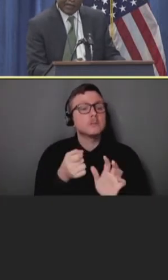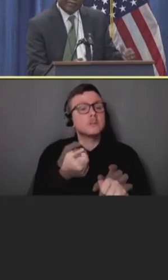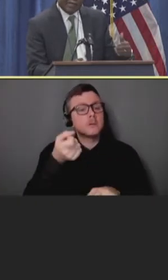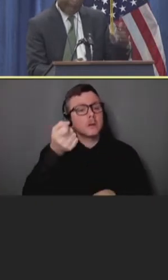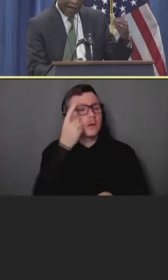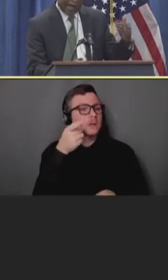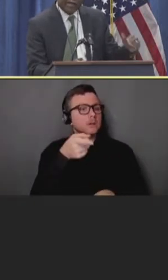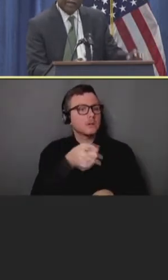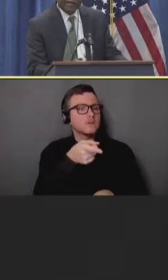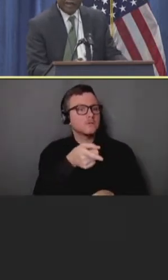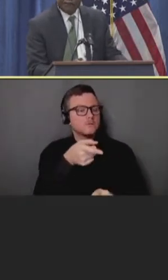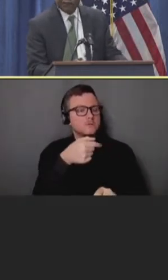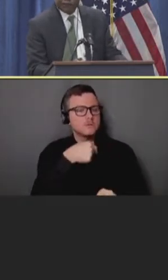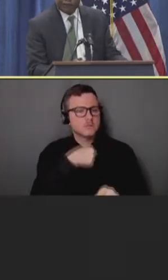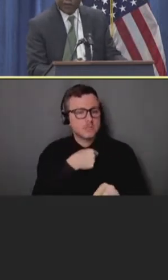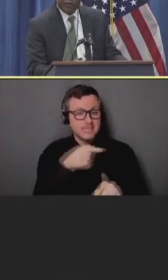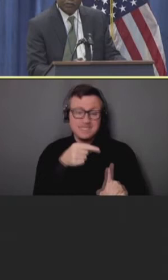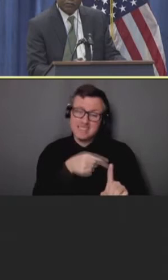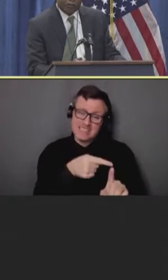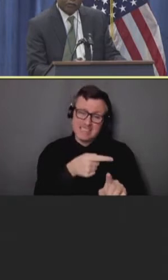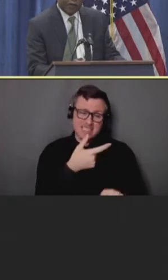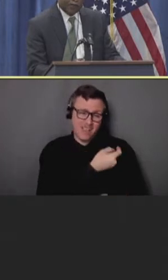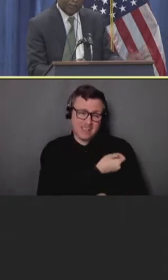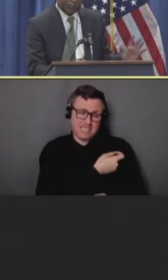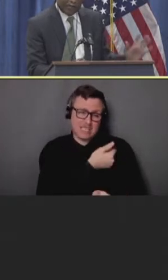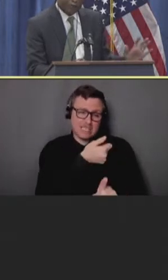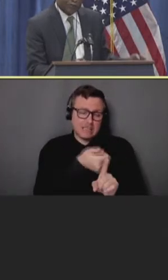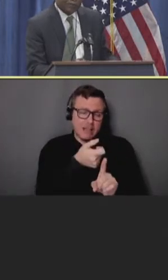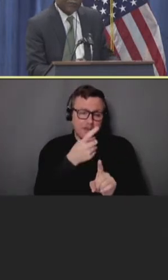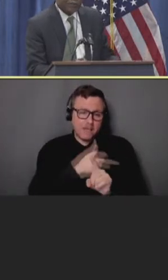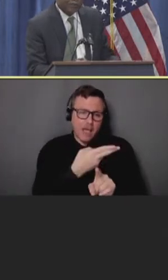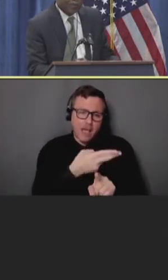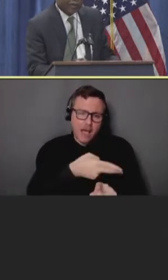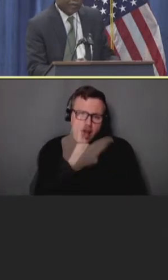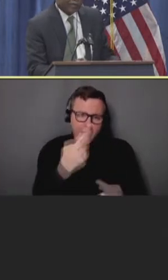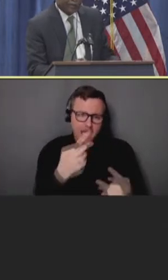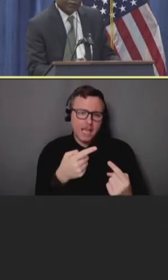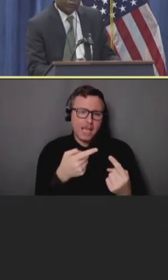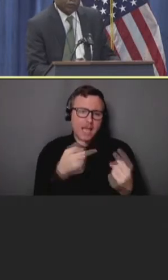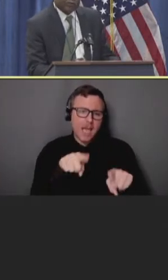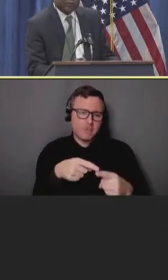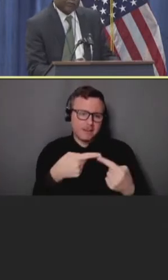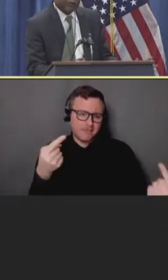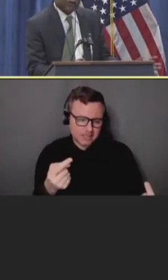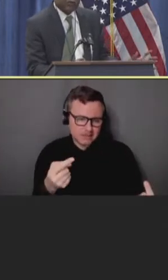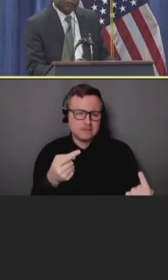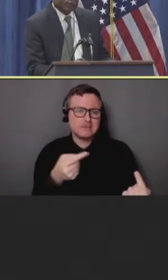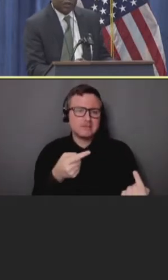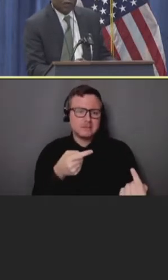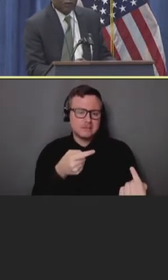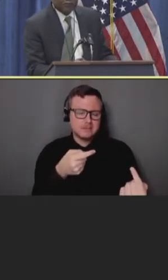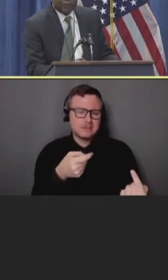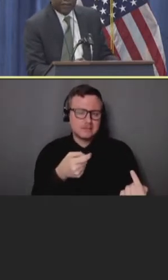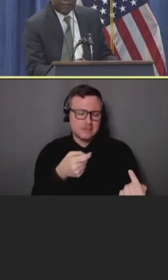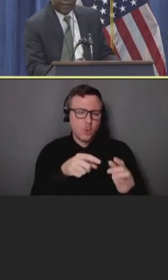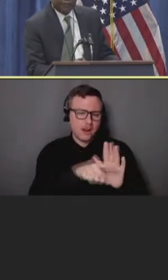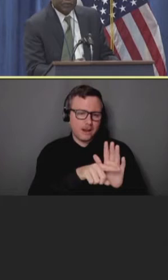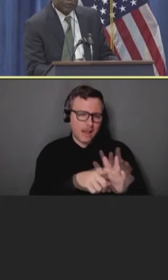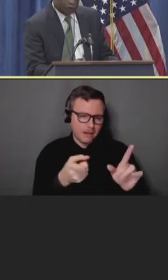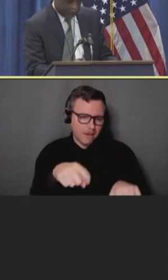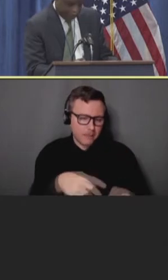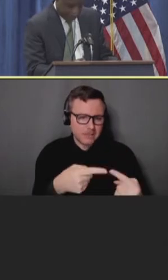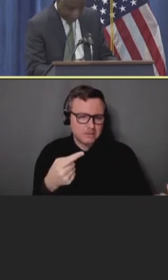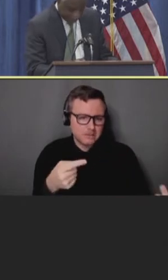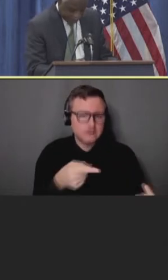has a high adverse event profile. And so that was characteristic of what we saw with ACAM2000.